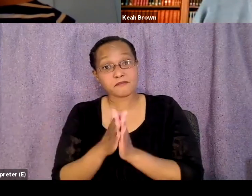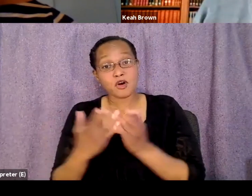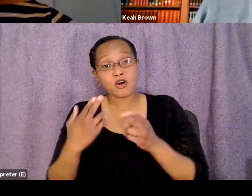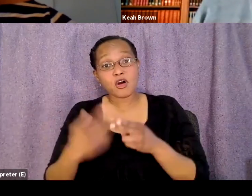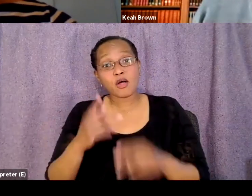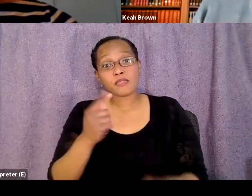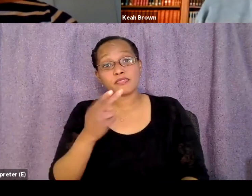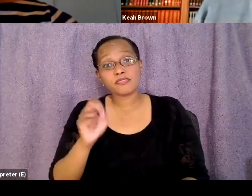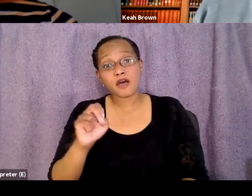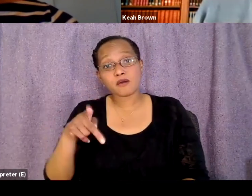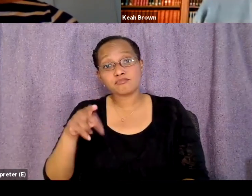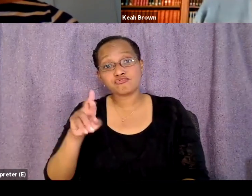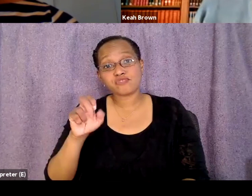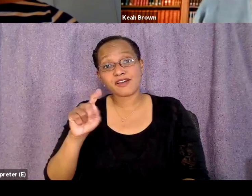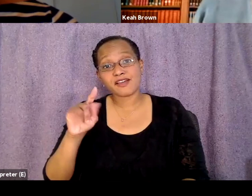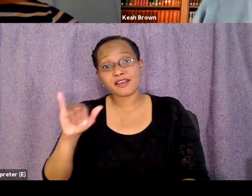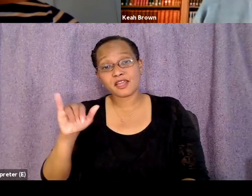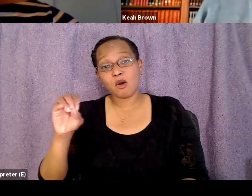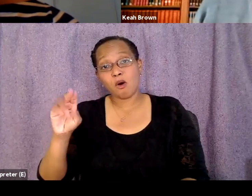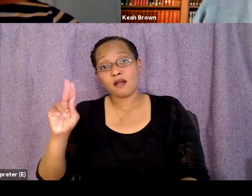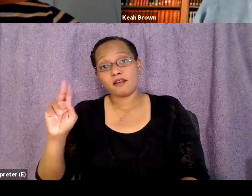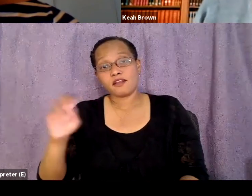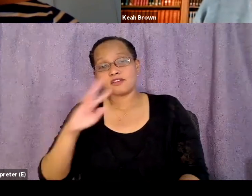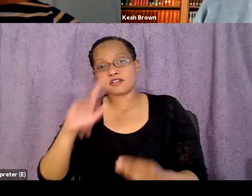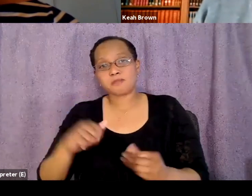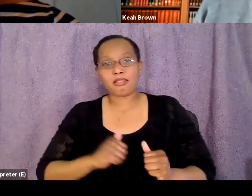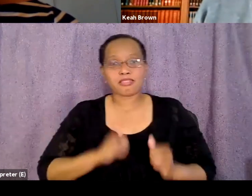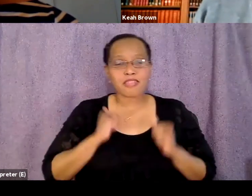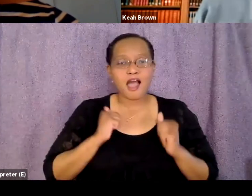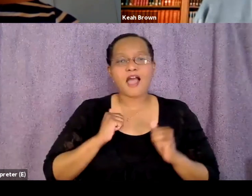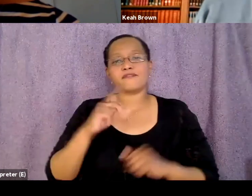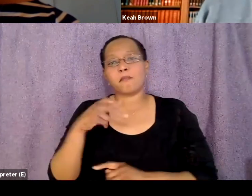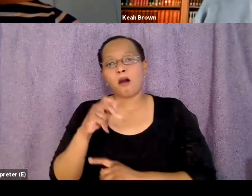Keah Brown: pop culture disability and other reasons to fall in love with me it's available